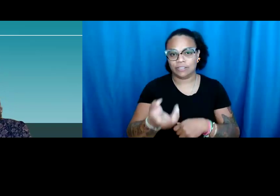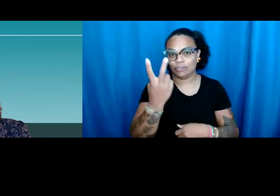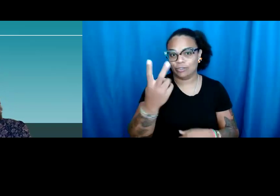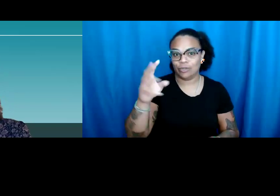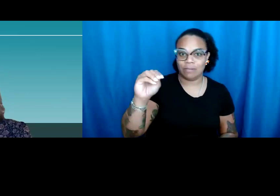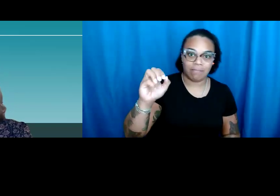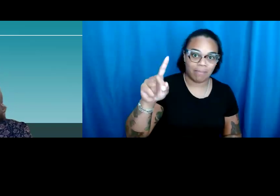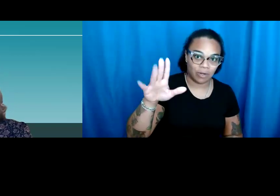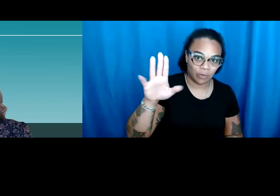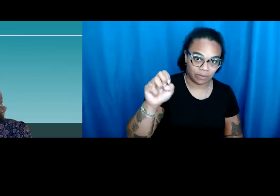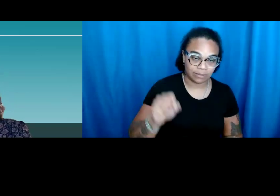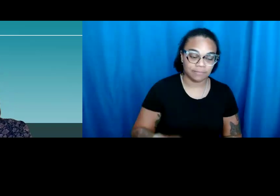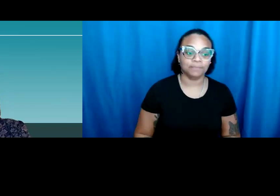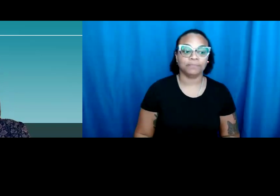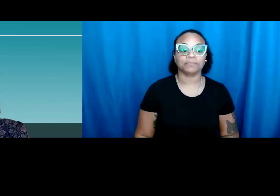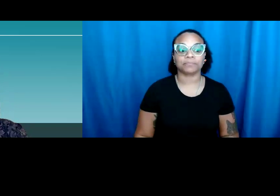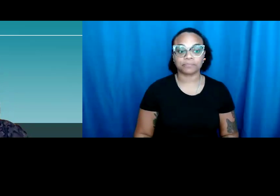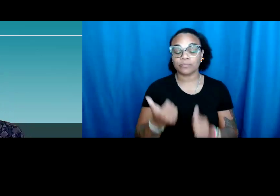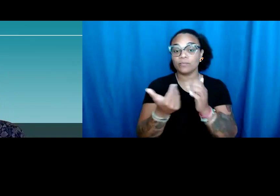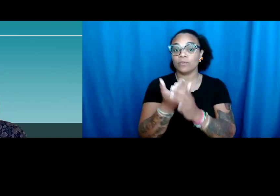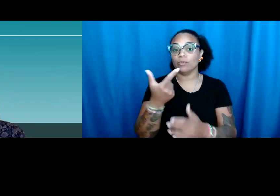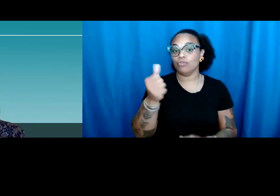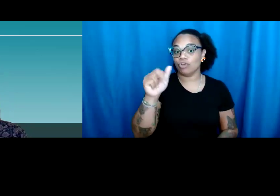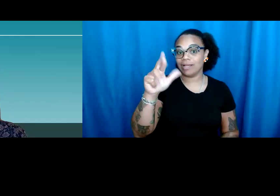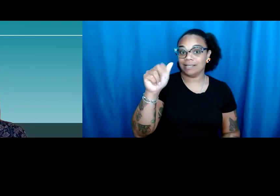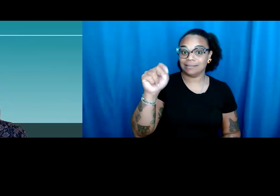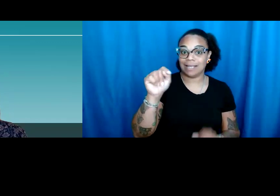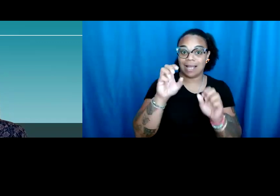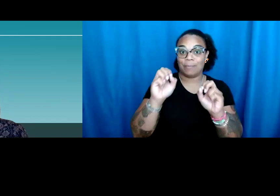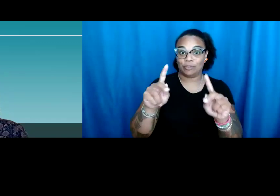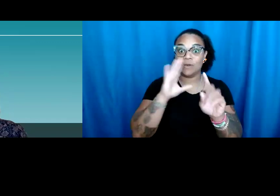And a new grant opportunity is going to be opening up very soon.